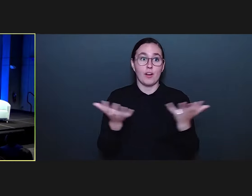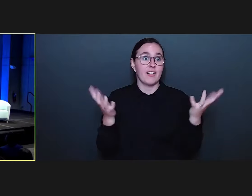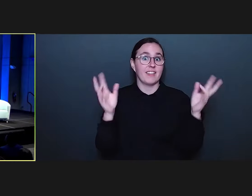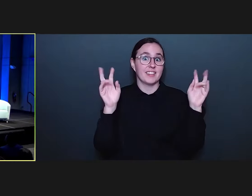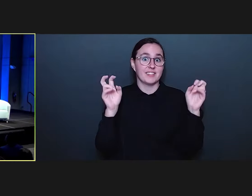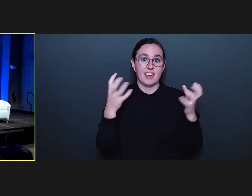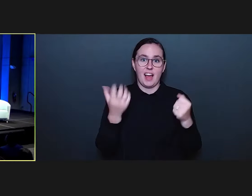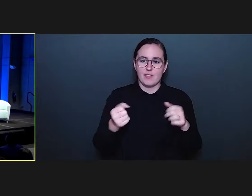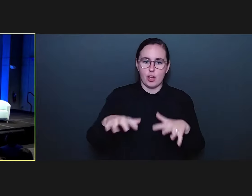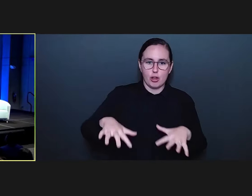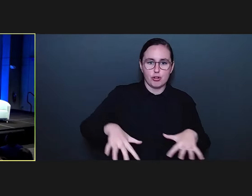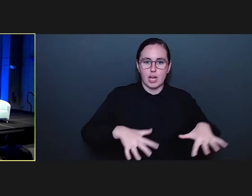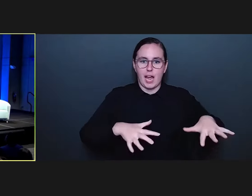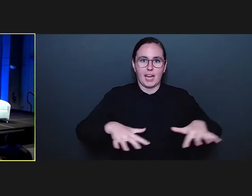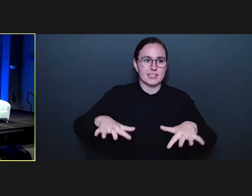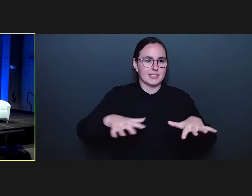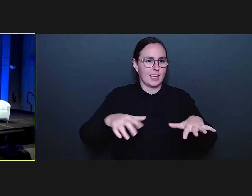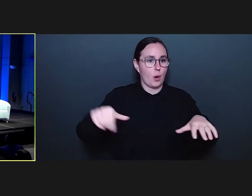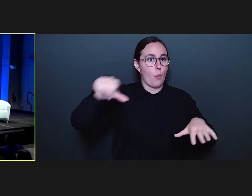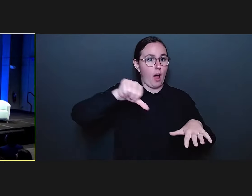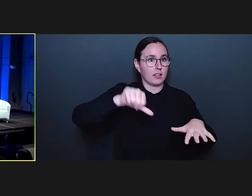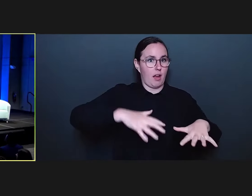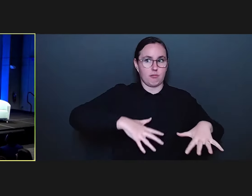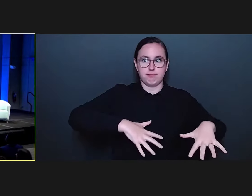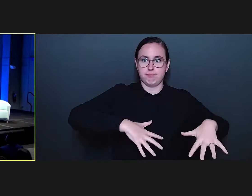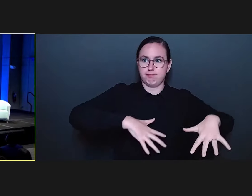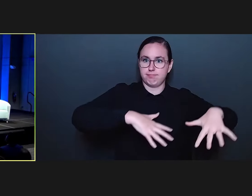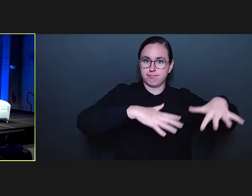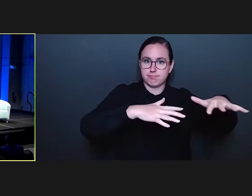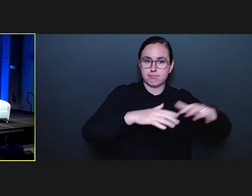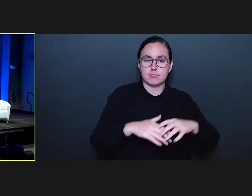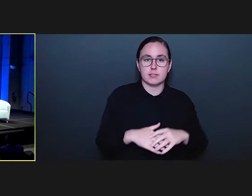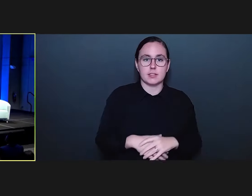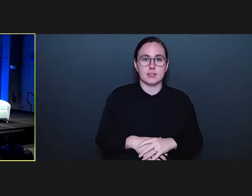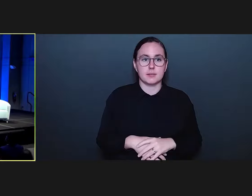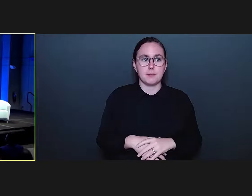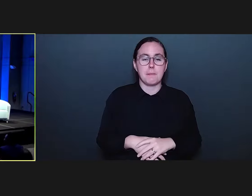have two of them in person. Louise Cord, who is the Global Director for Social Sustainability and